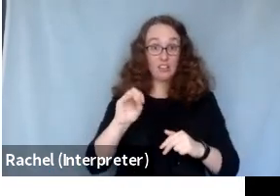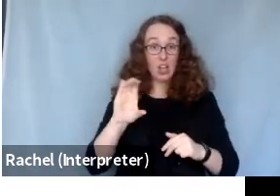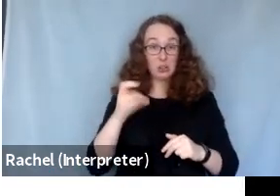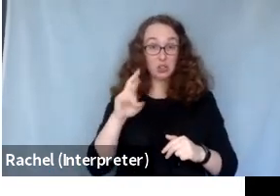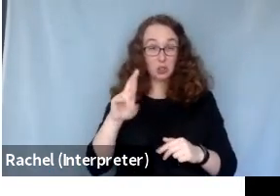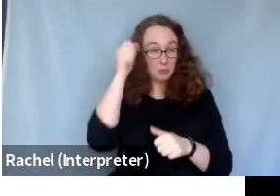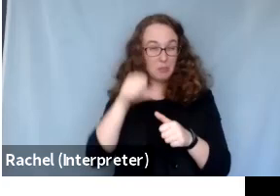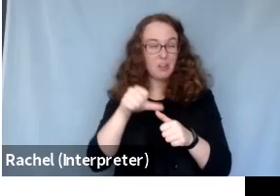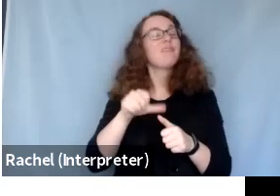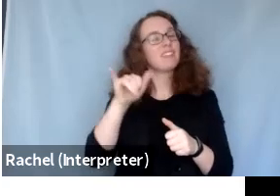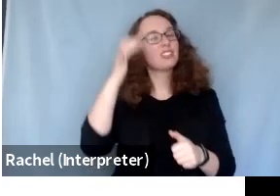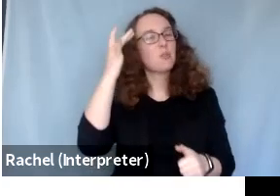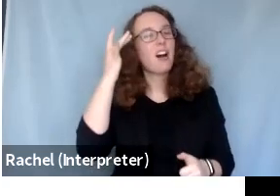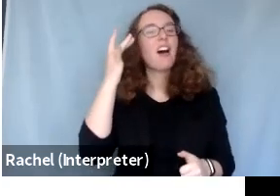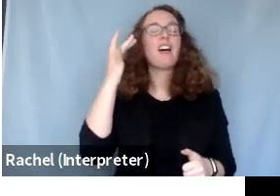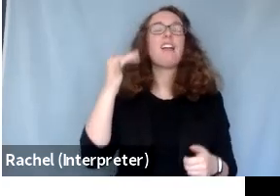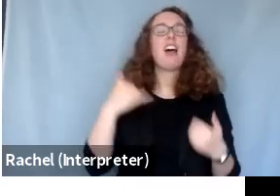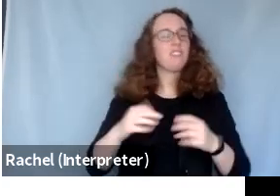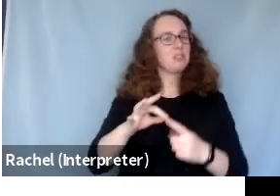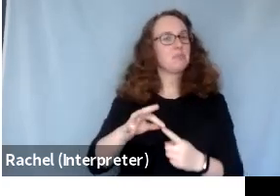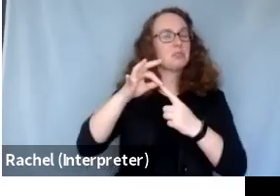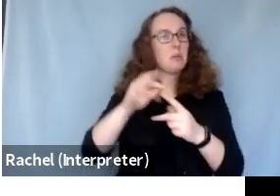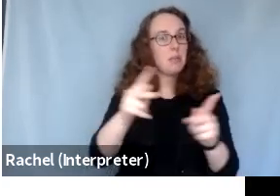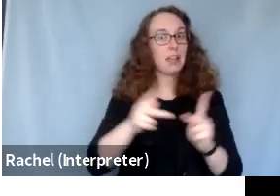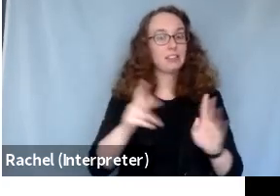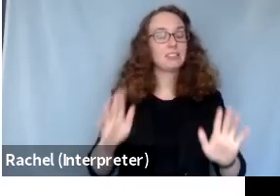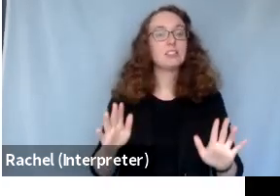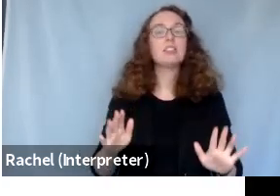groups require a shopping list of vouchers. So there's